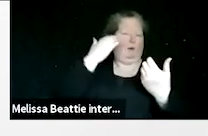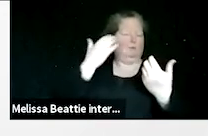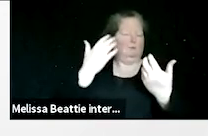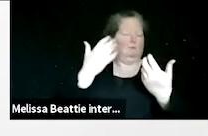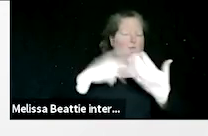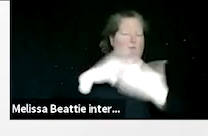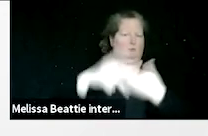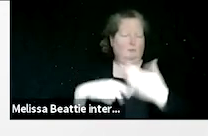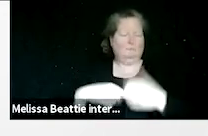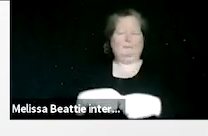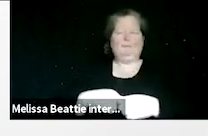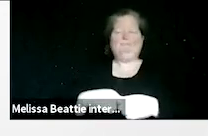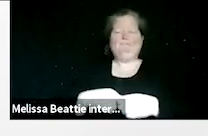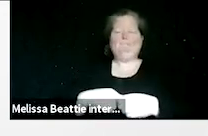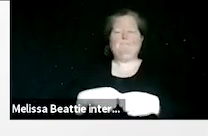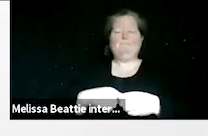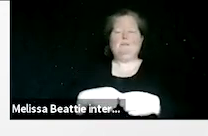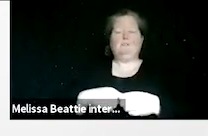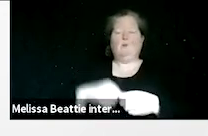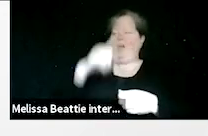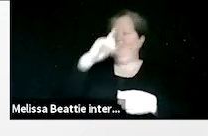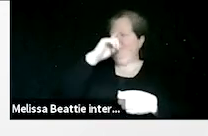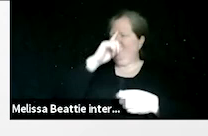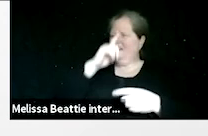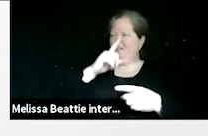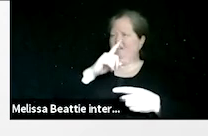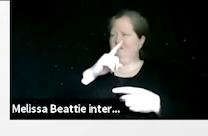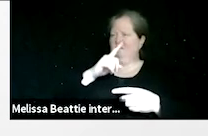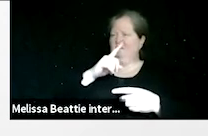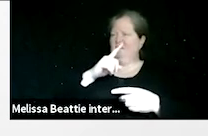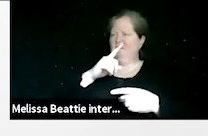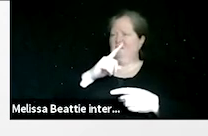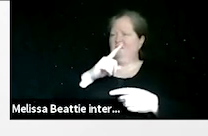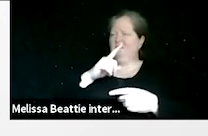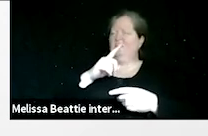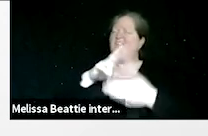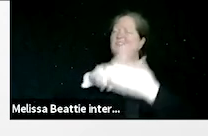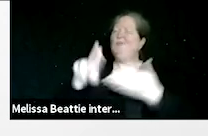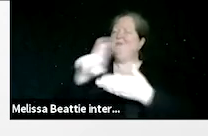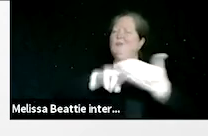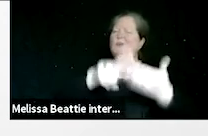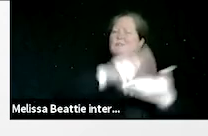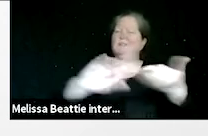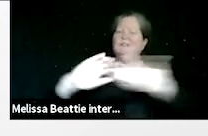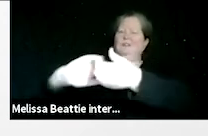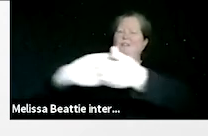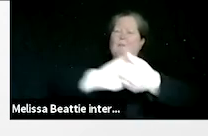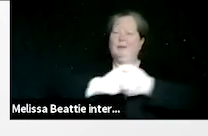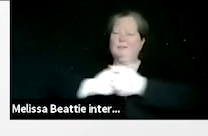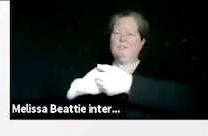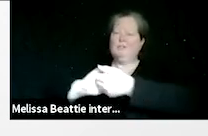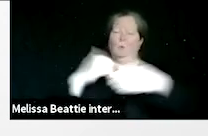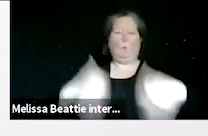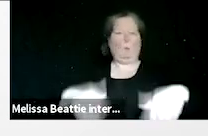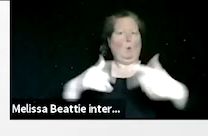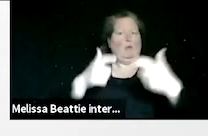Ben Woelk: Cross across universities collaboration has been enormous. In terms of our success